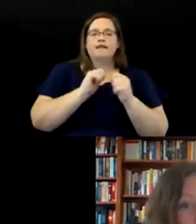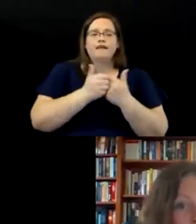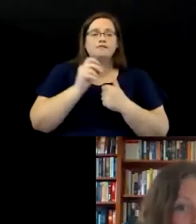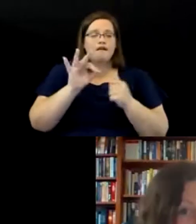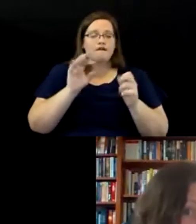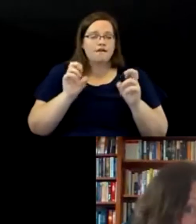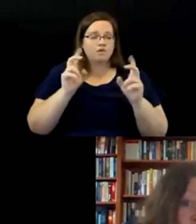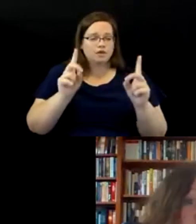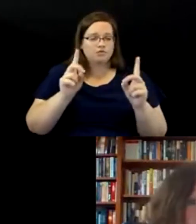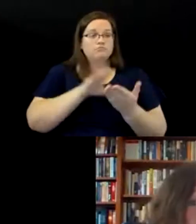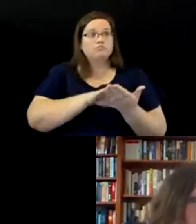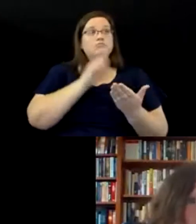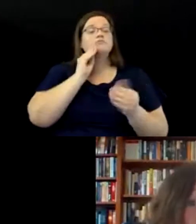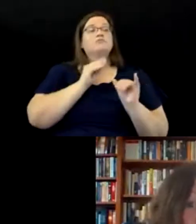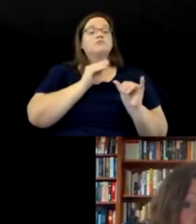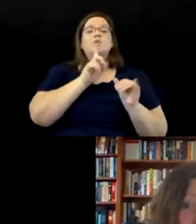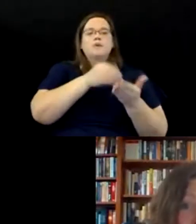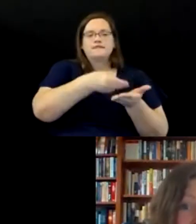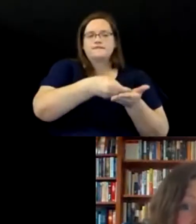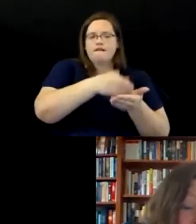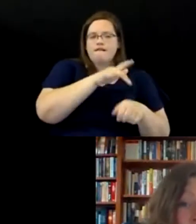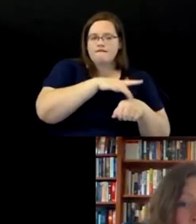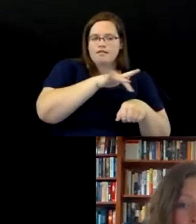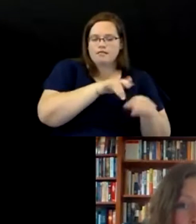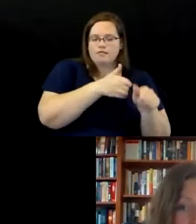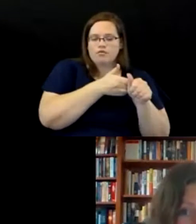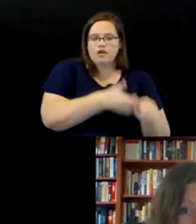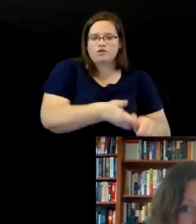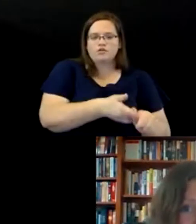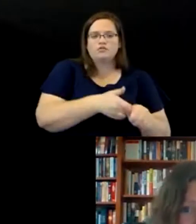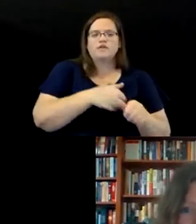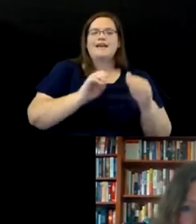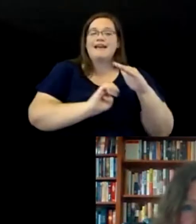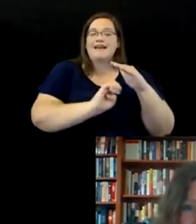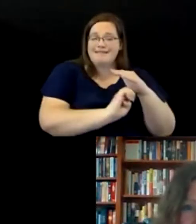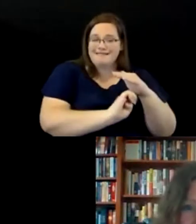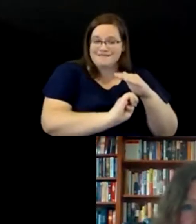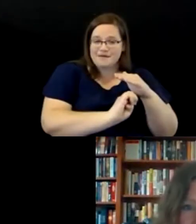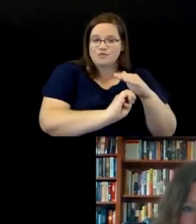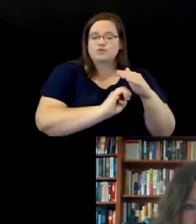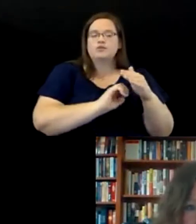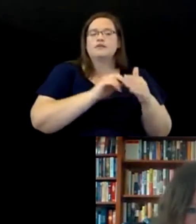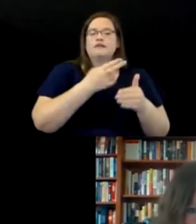and learned that there is funding available under the elementary and secondary schools emergency relief